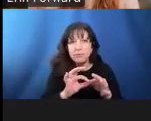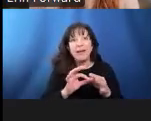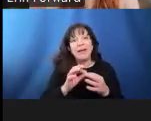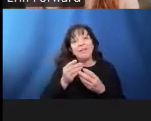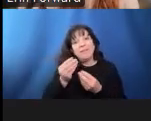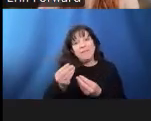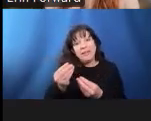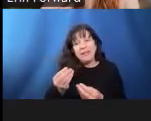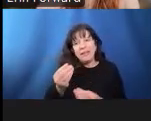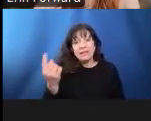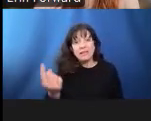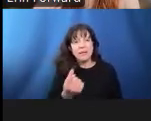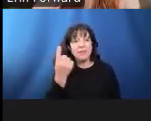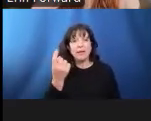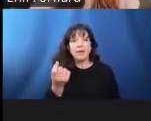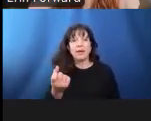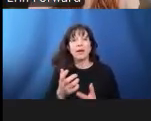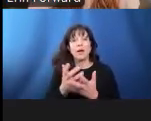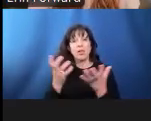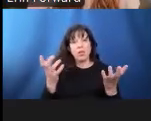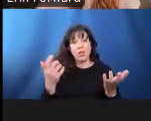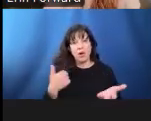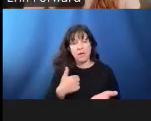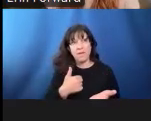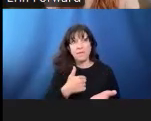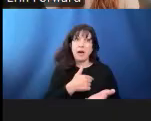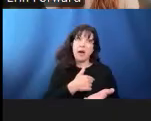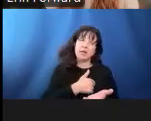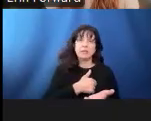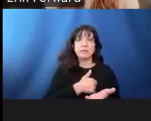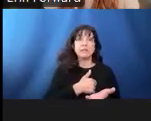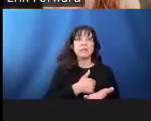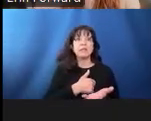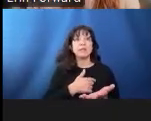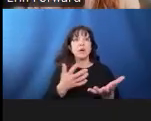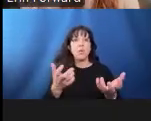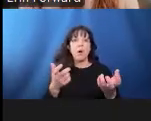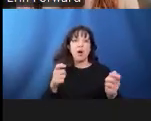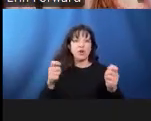that a lot of us seek control over, especially when we're